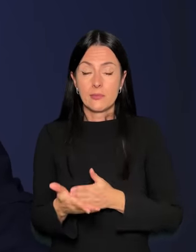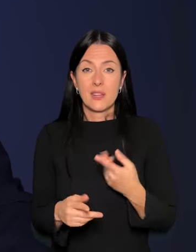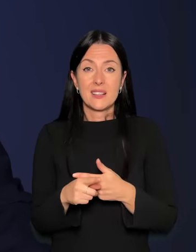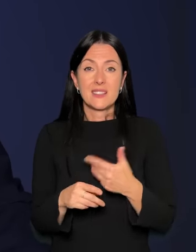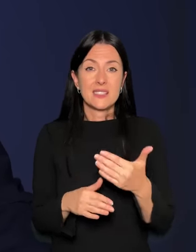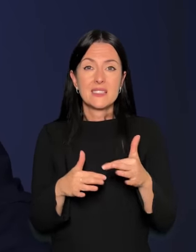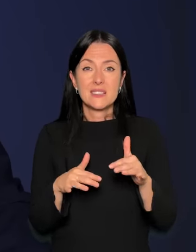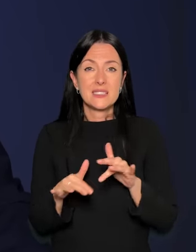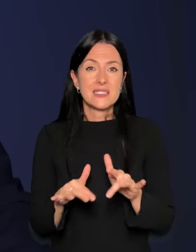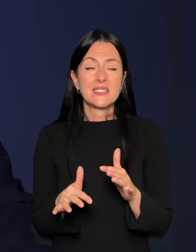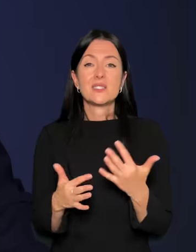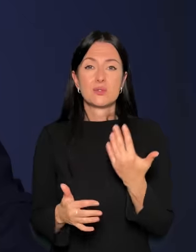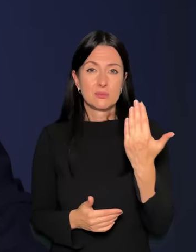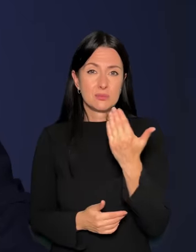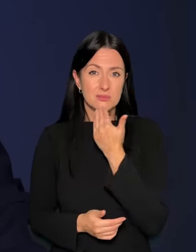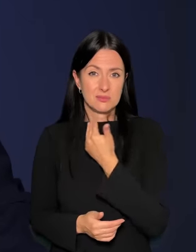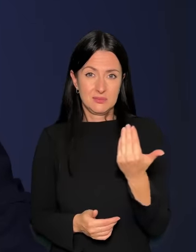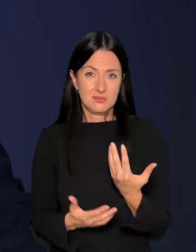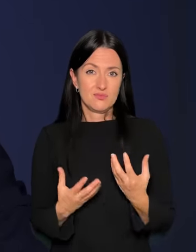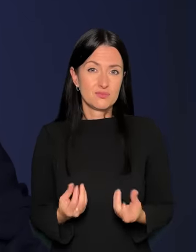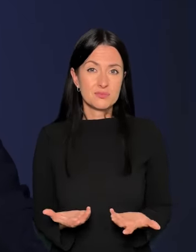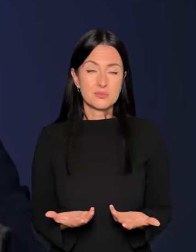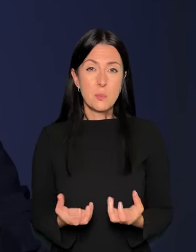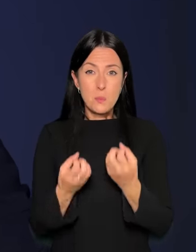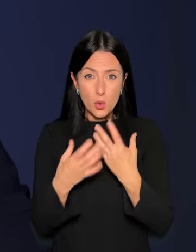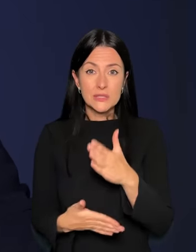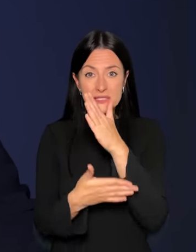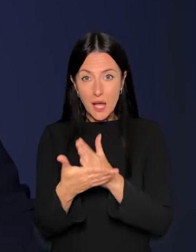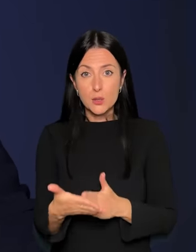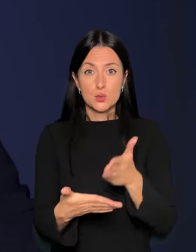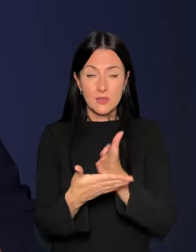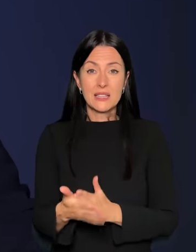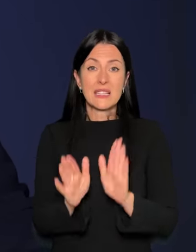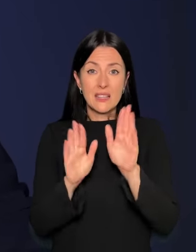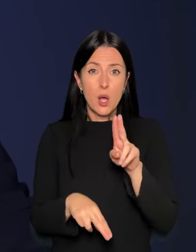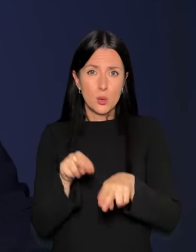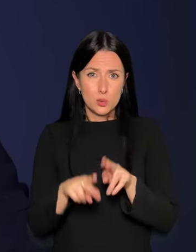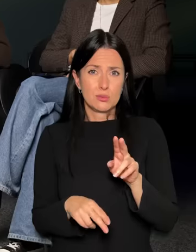these Soviet standards, and just abolish them. Let people build ramps.